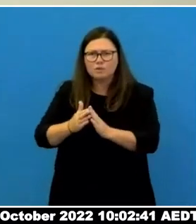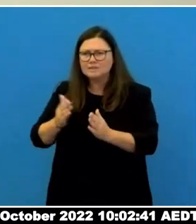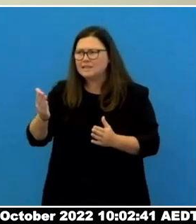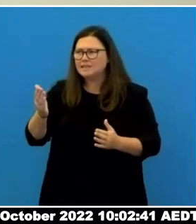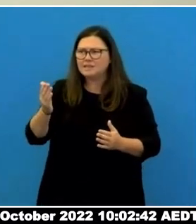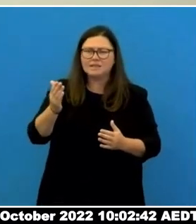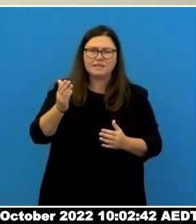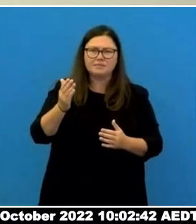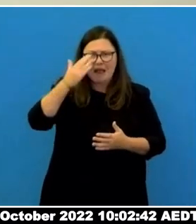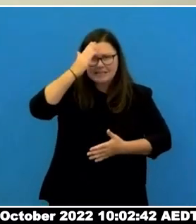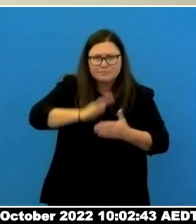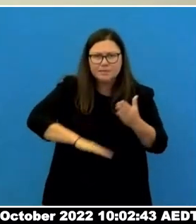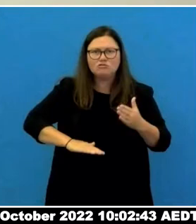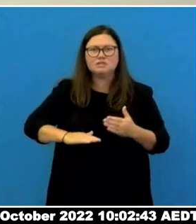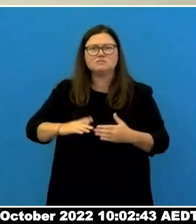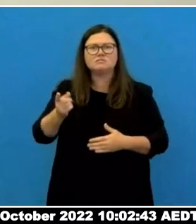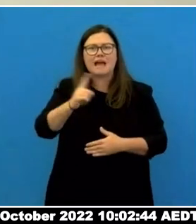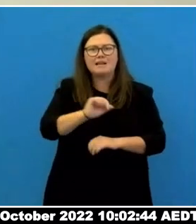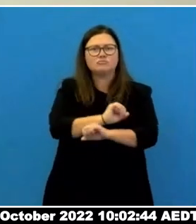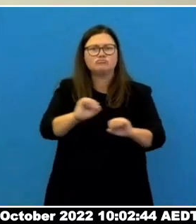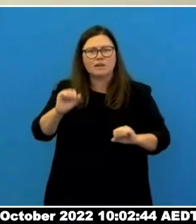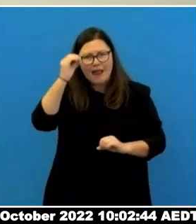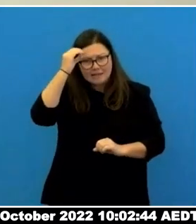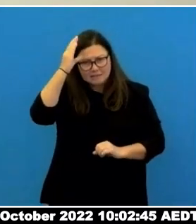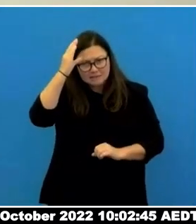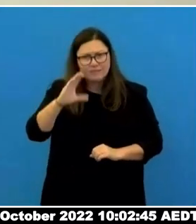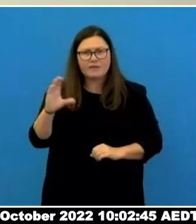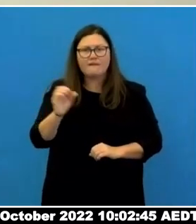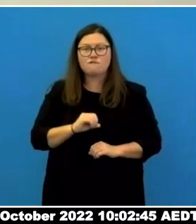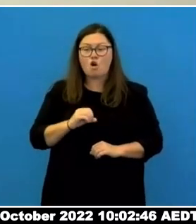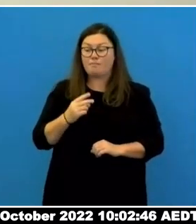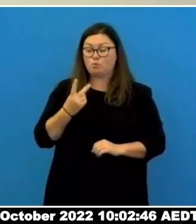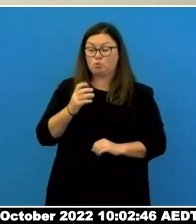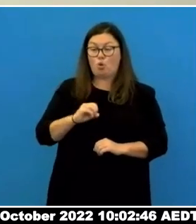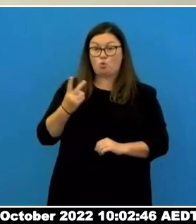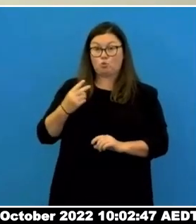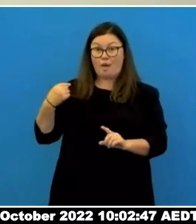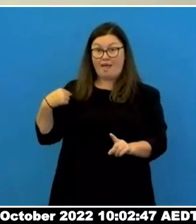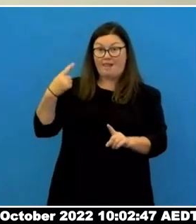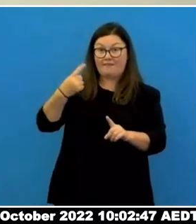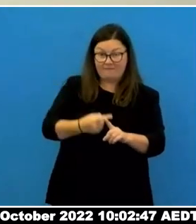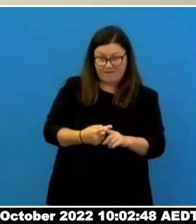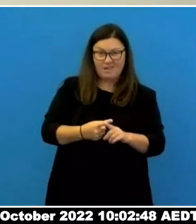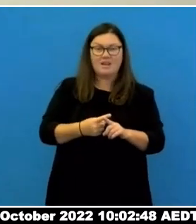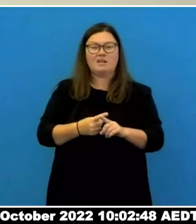Since 2012, the Racism It Stops With Me campaign has helped people and organisations learn about the nature